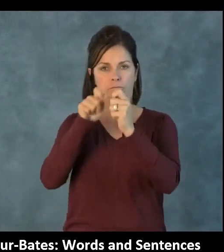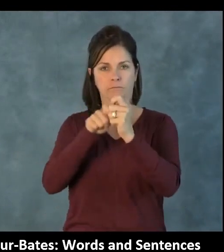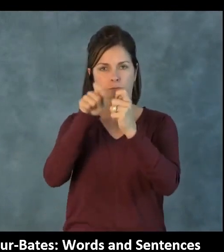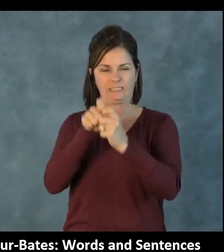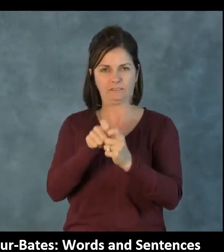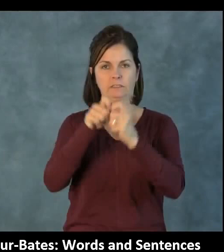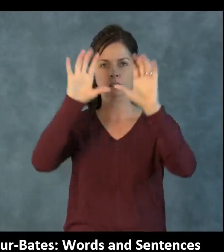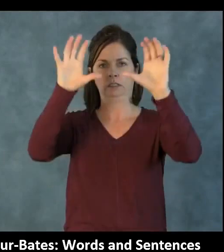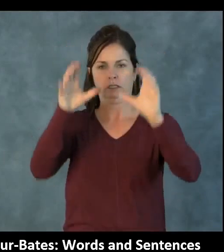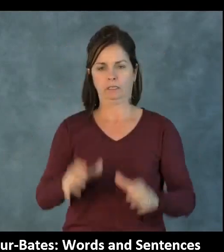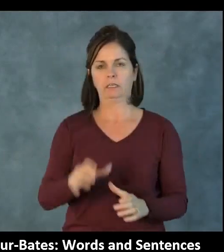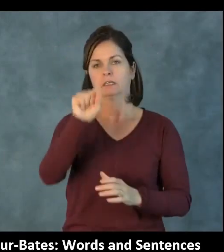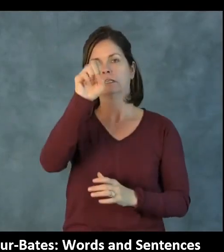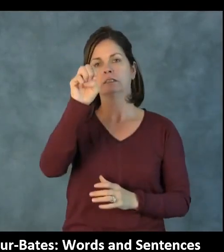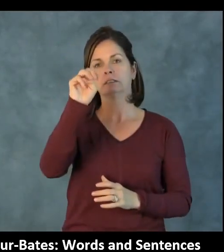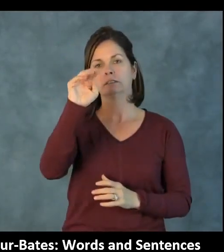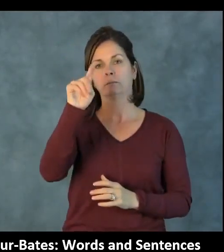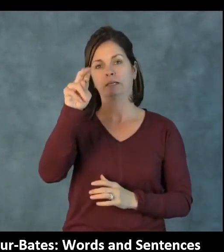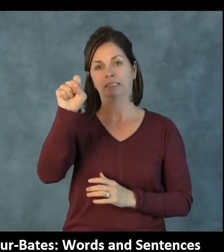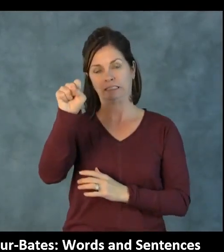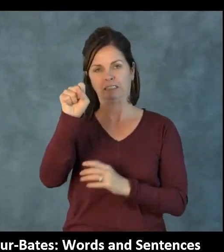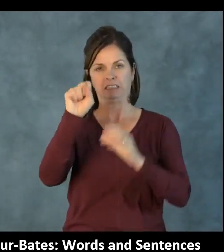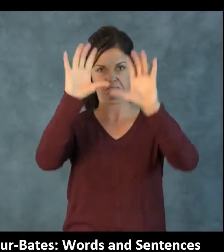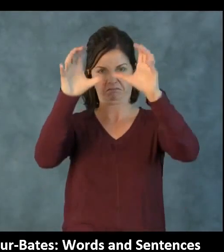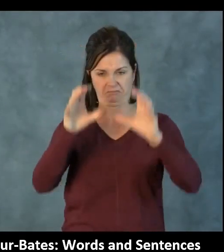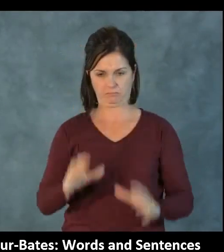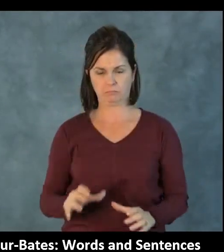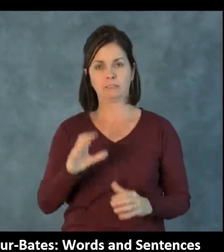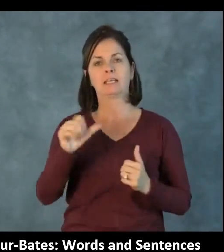Let's take a look at another page from the instrument.